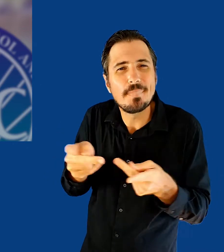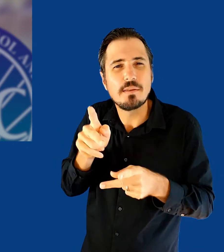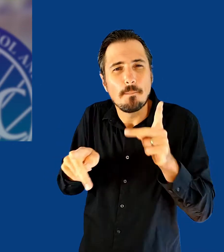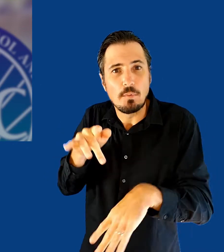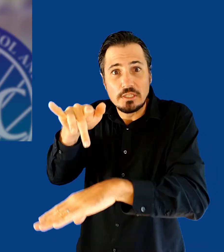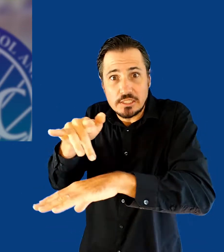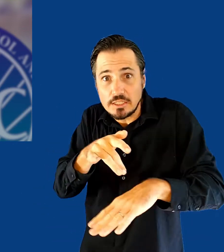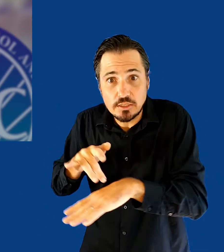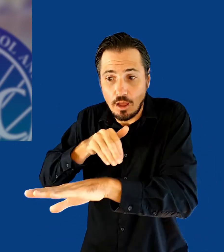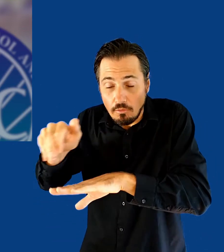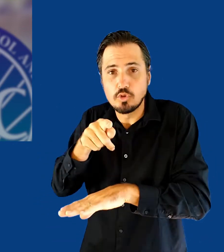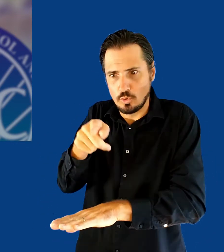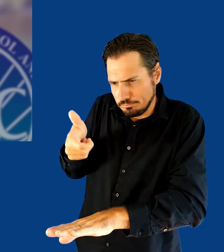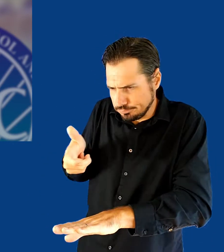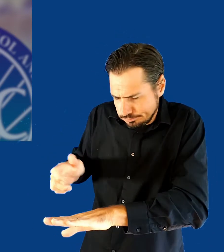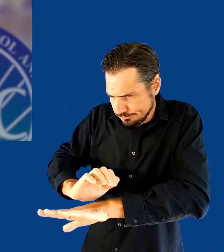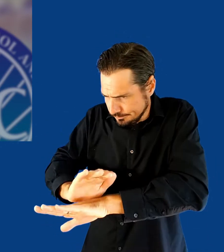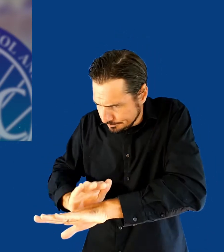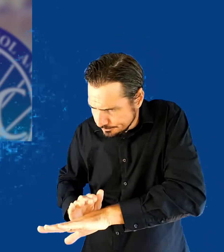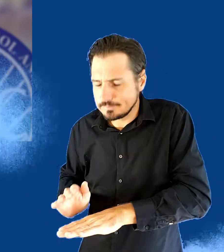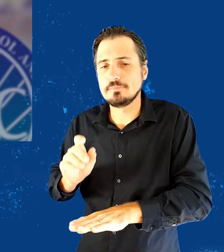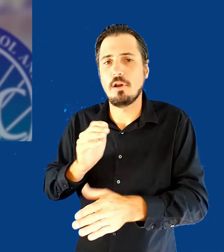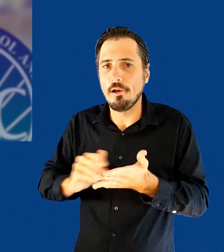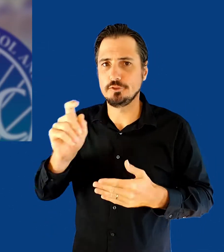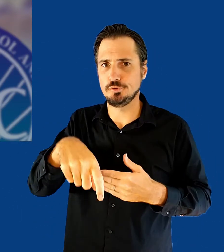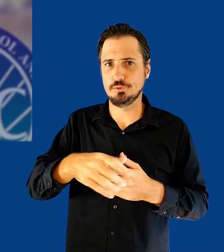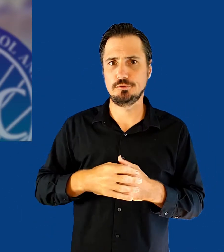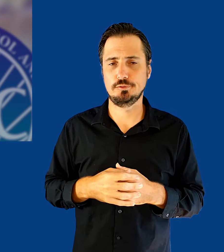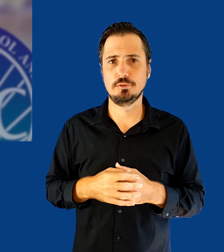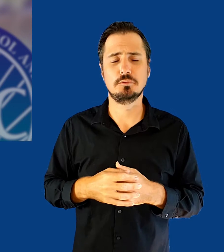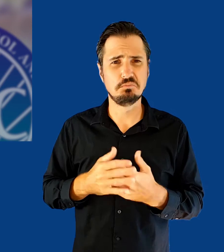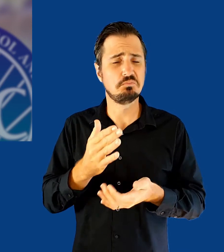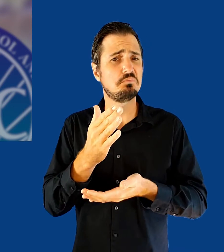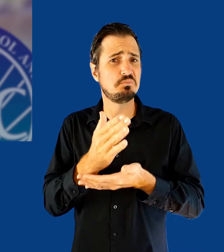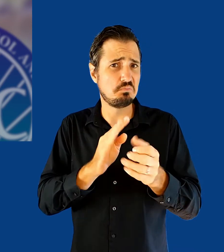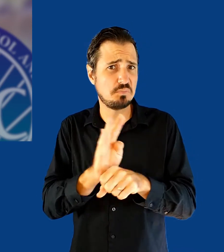Where appropriate, businesses should use curbside pickup, to keep customers outside.